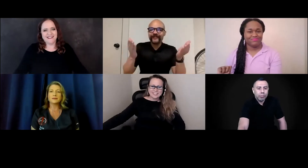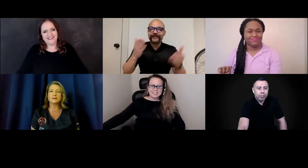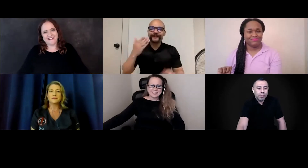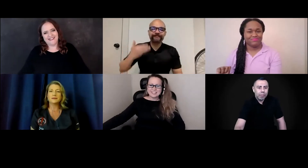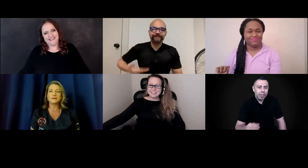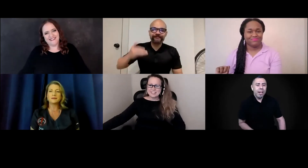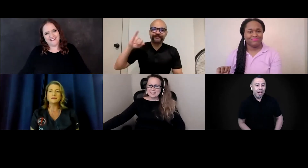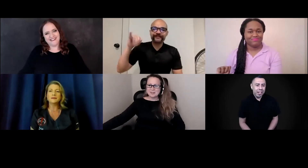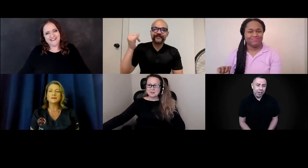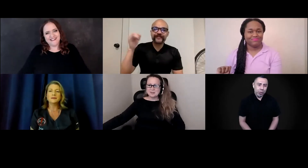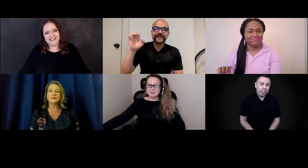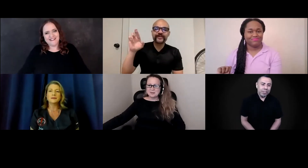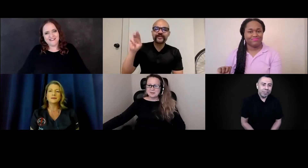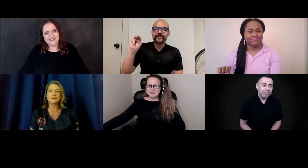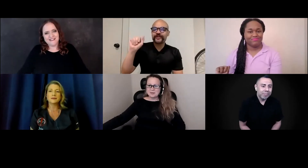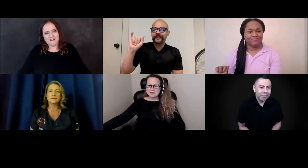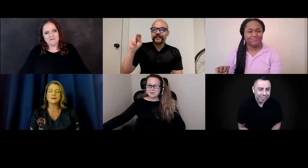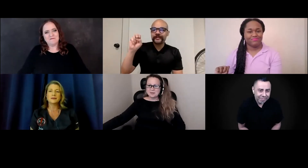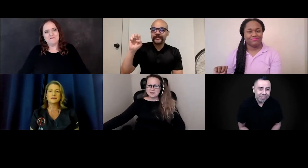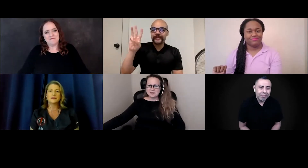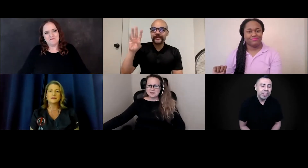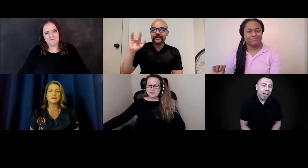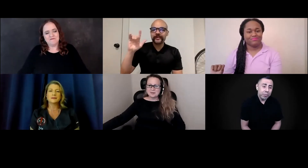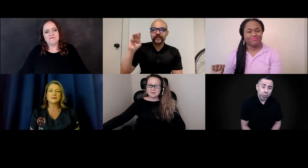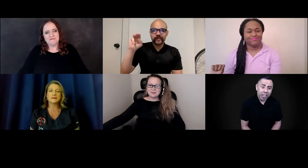Jermaine Williams: Hi, everyone.